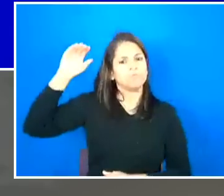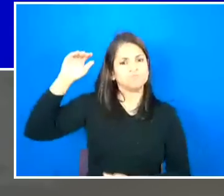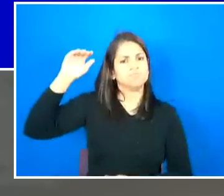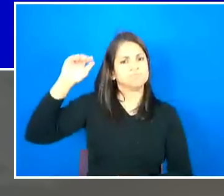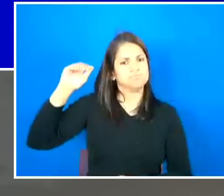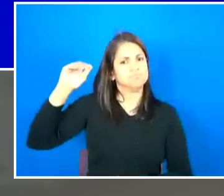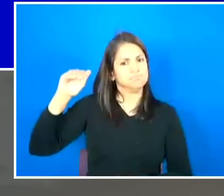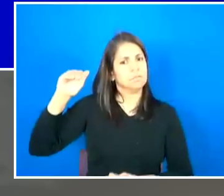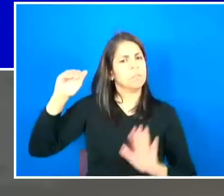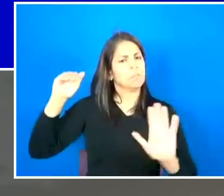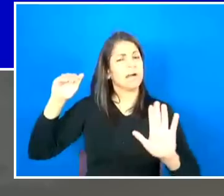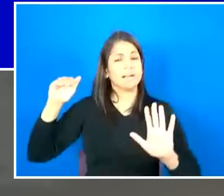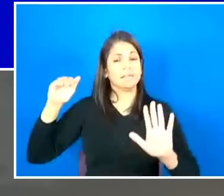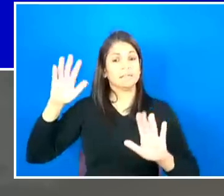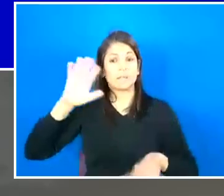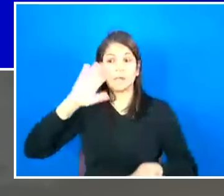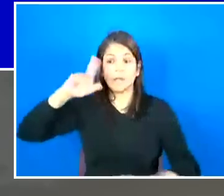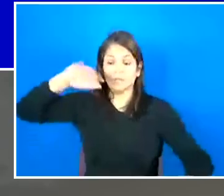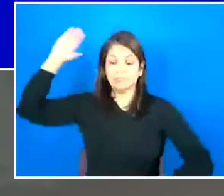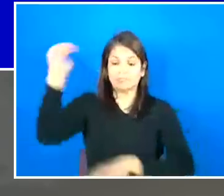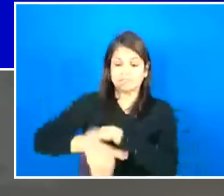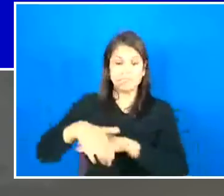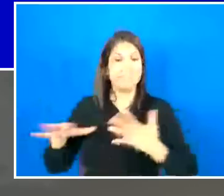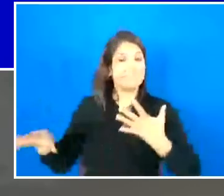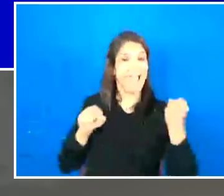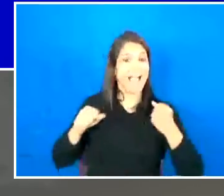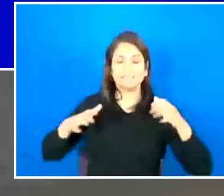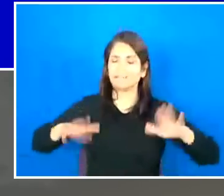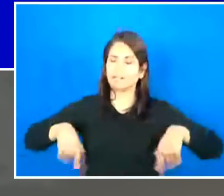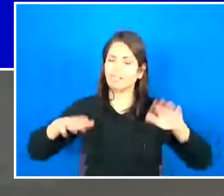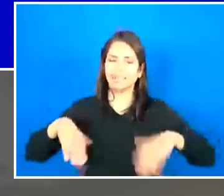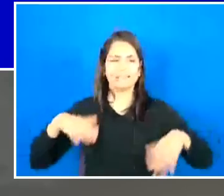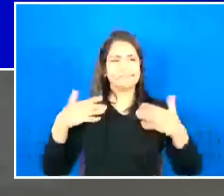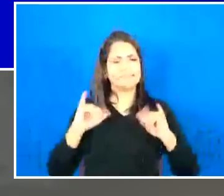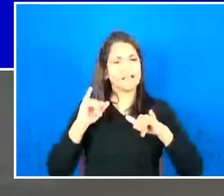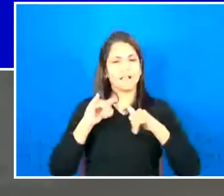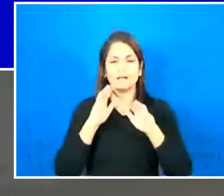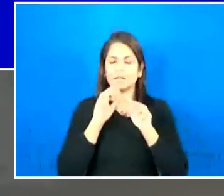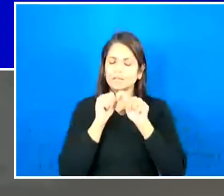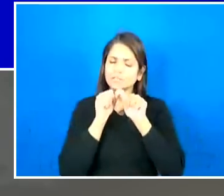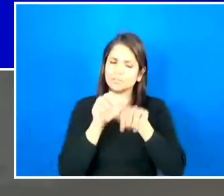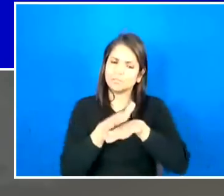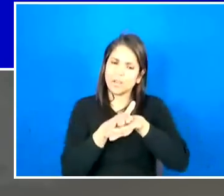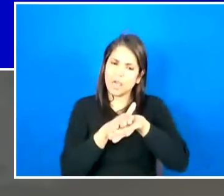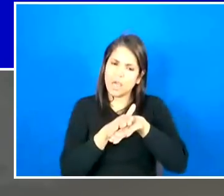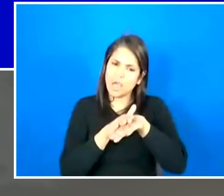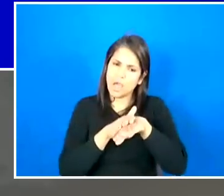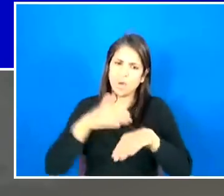WE IDEALLY WANT HIWCH IS FOR A LL THE TIND KAY TORRS TO GO DOWN STEADILY AND IN THE SAME DIRECTION BUT